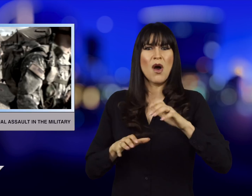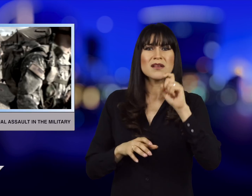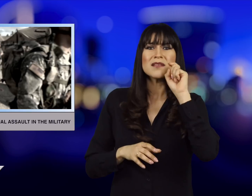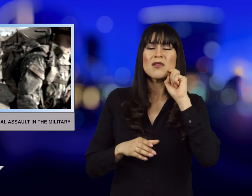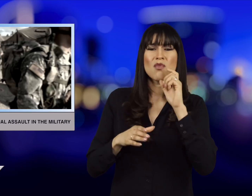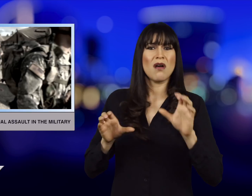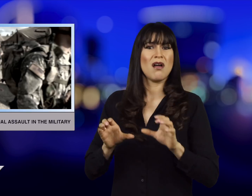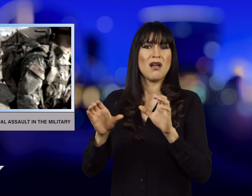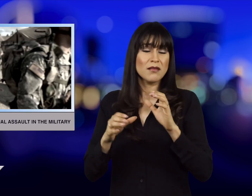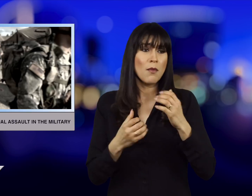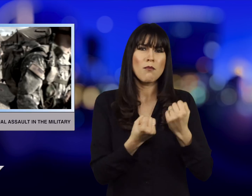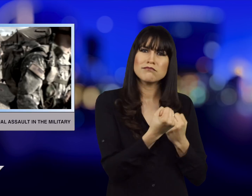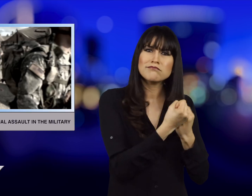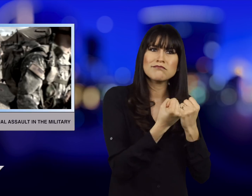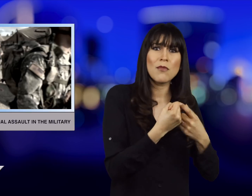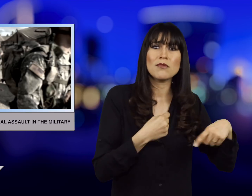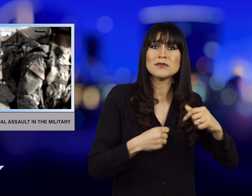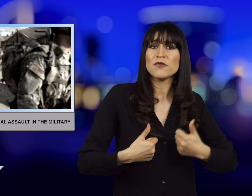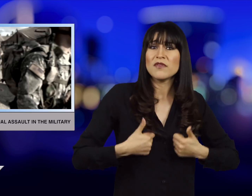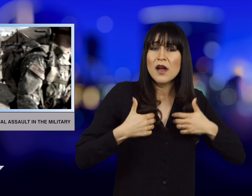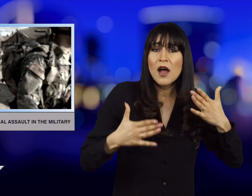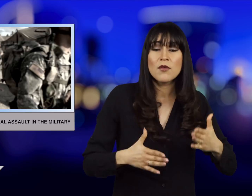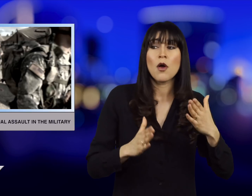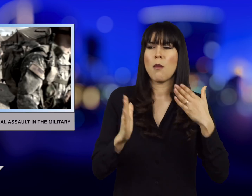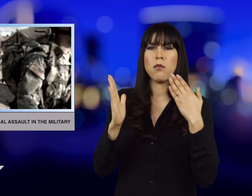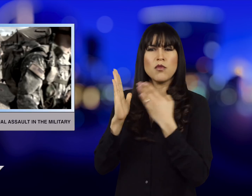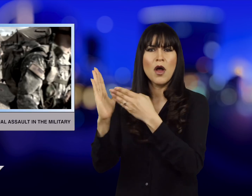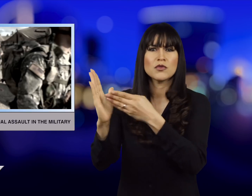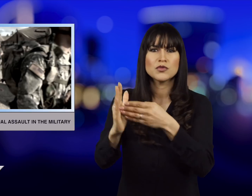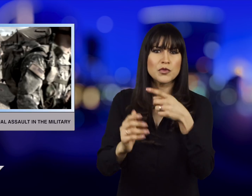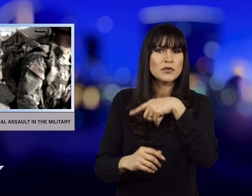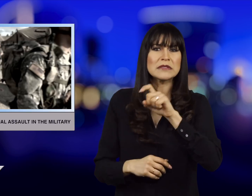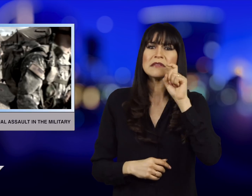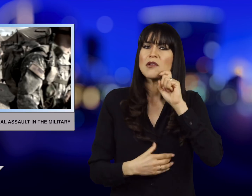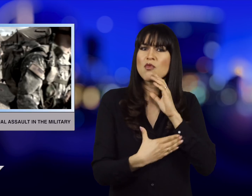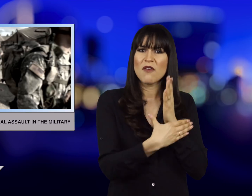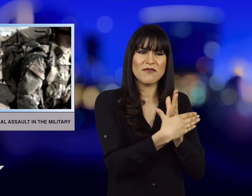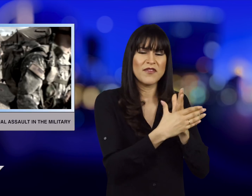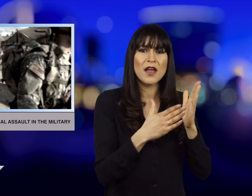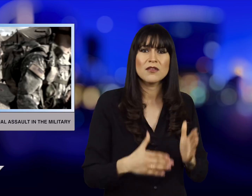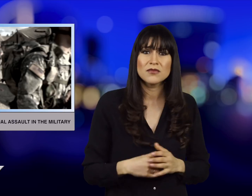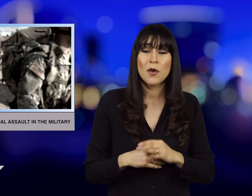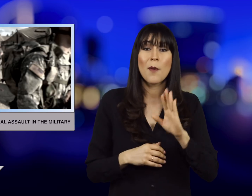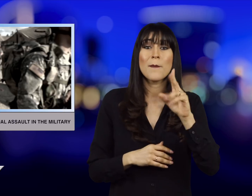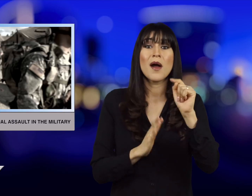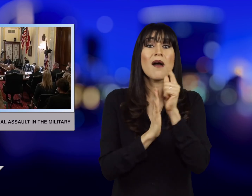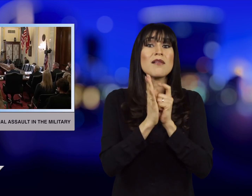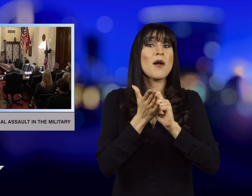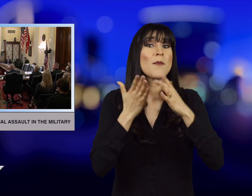unwanted sexual conduct, supporting survivors and prosecuting sexual offenders.